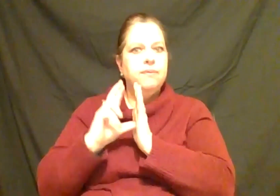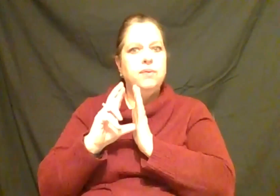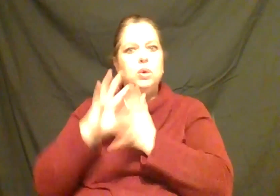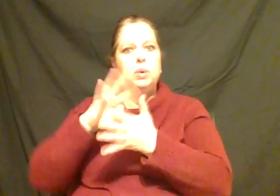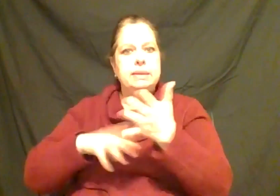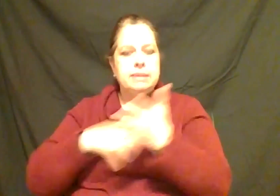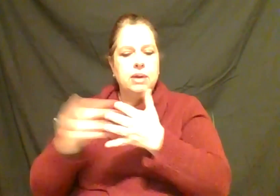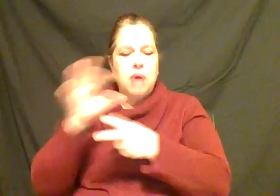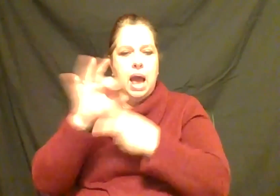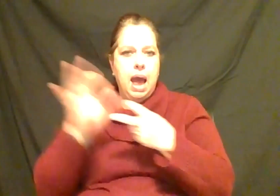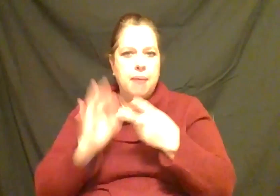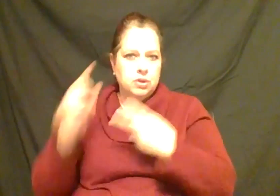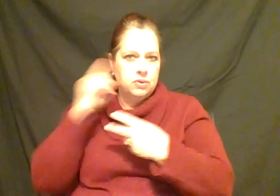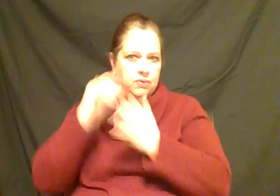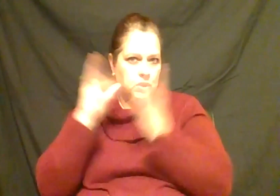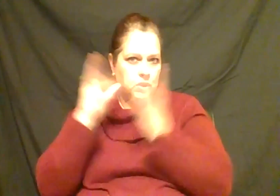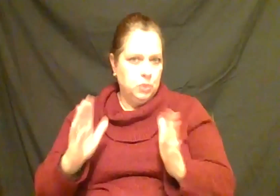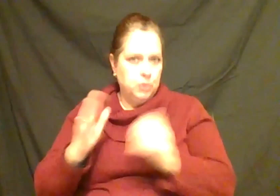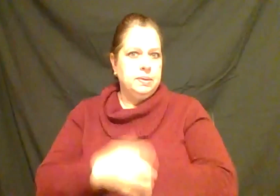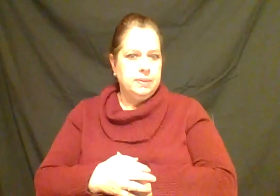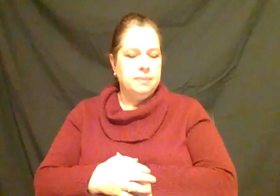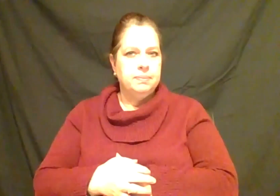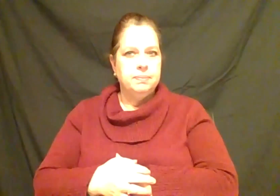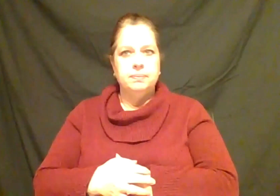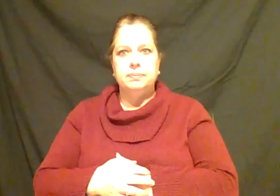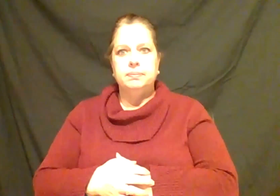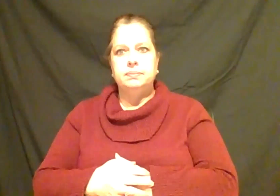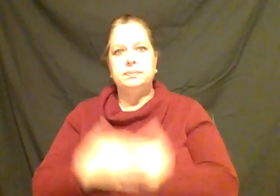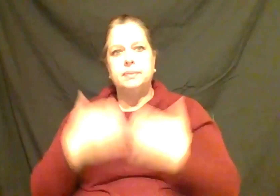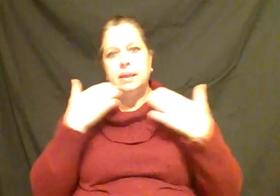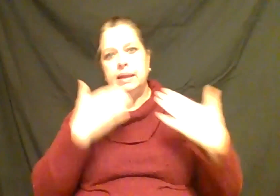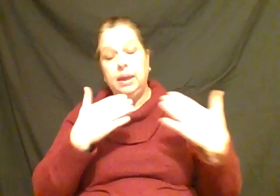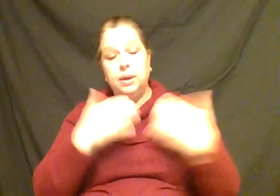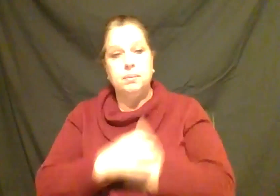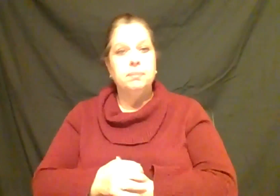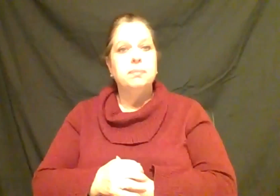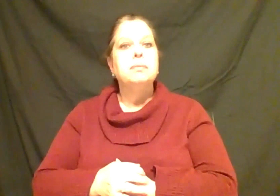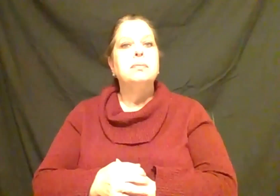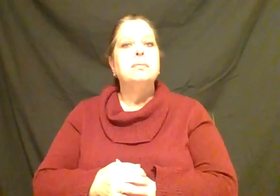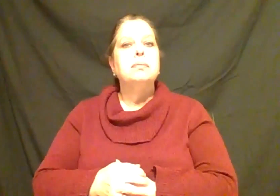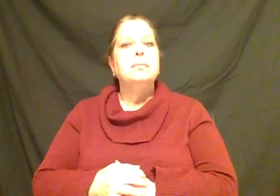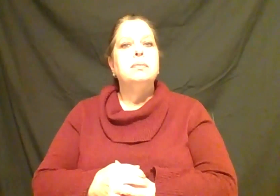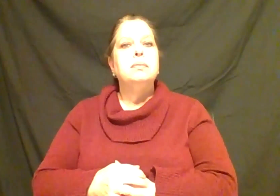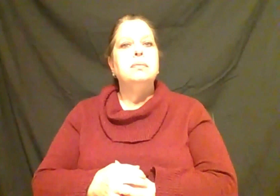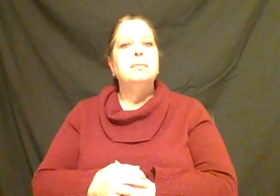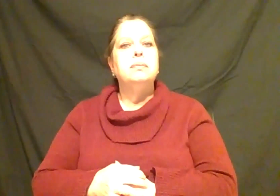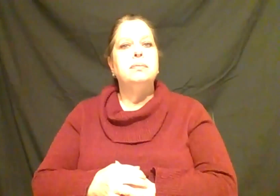available to their students thank you mr delaney um another question came across in regards to